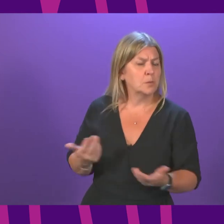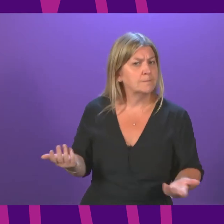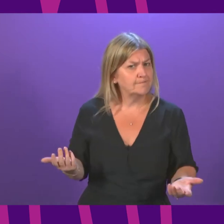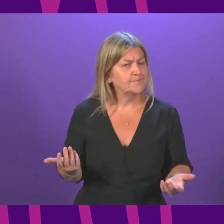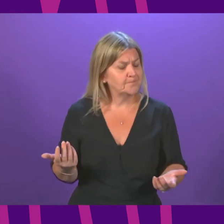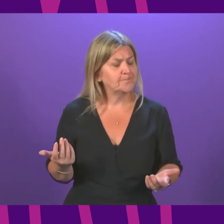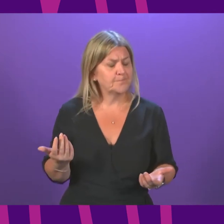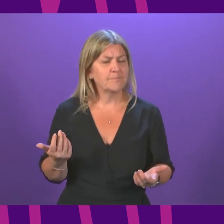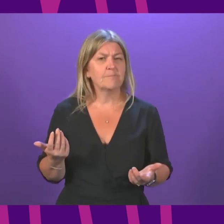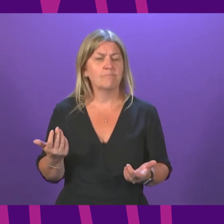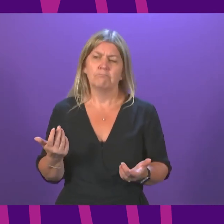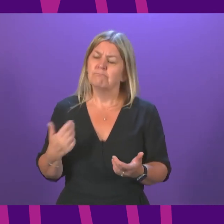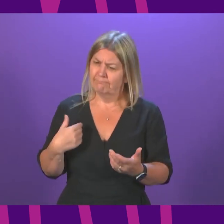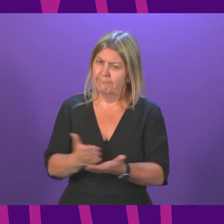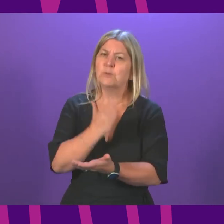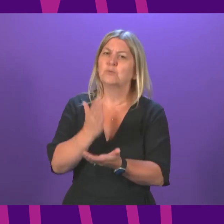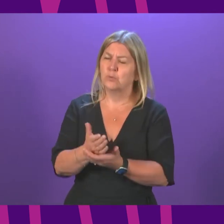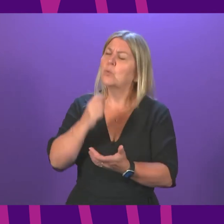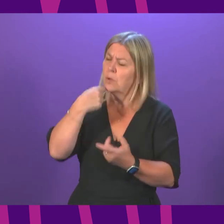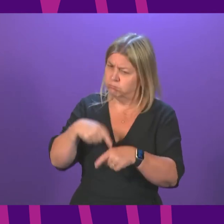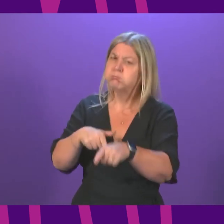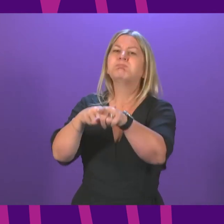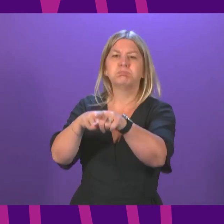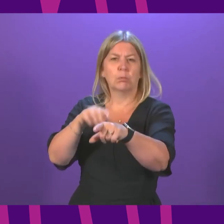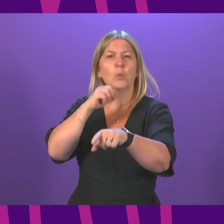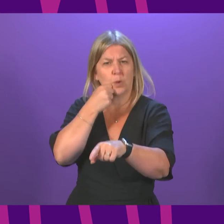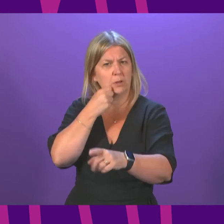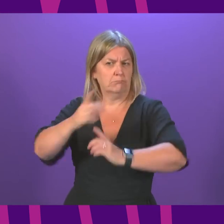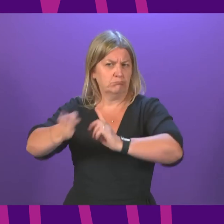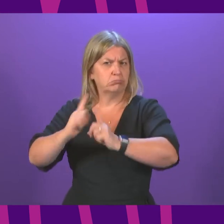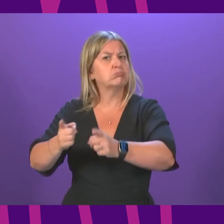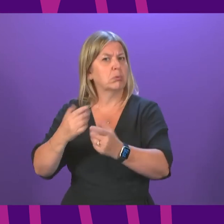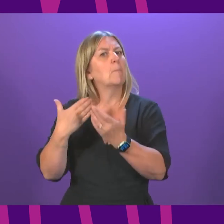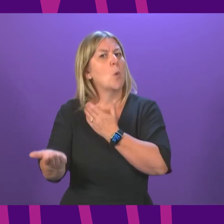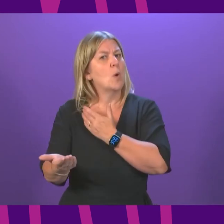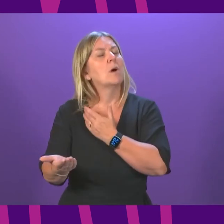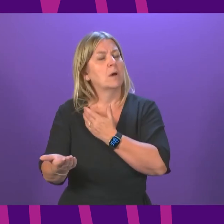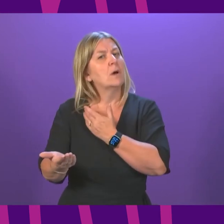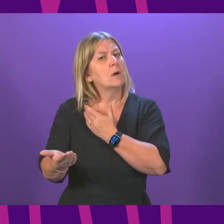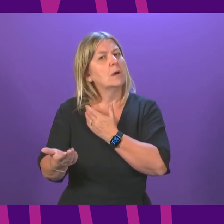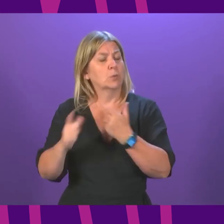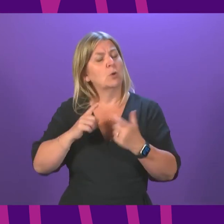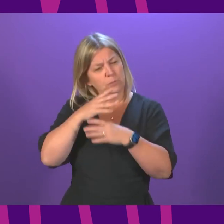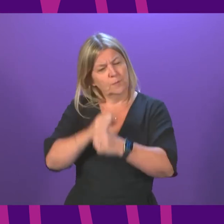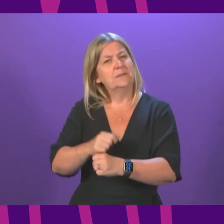I will make sure that we follow through on the dialogue that I have committed to in the